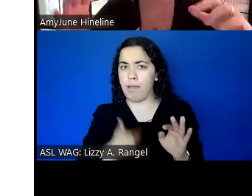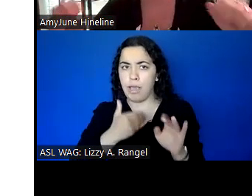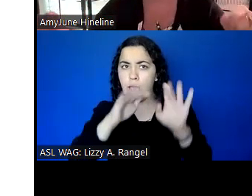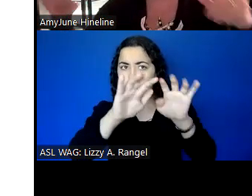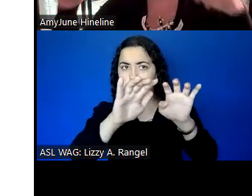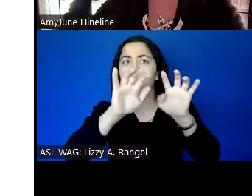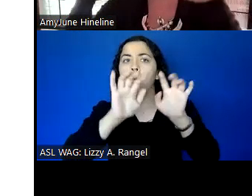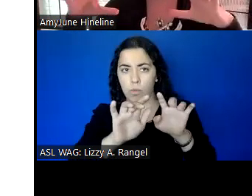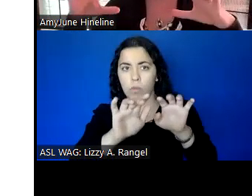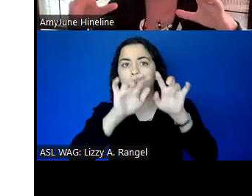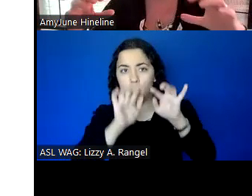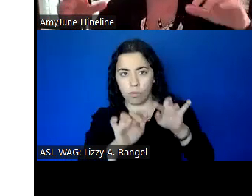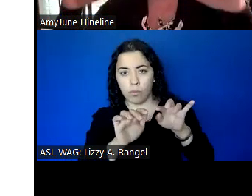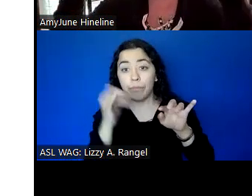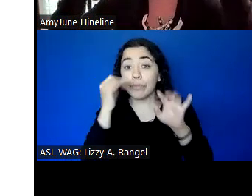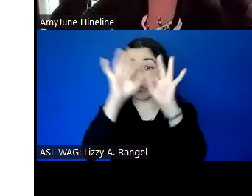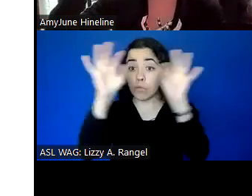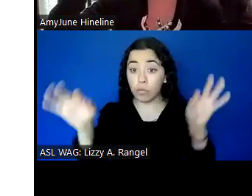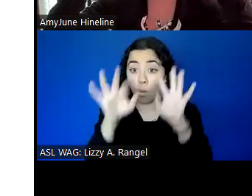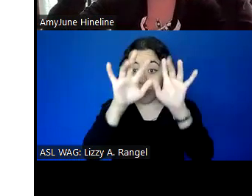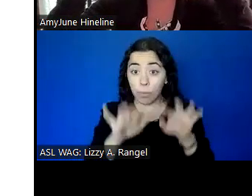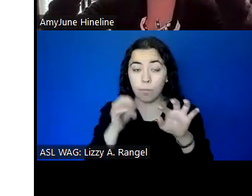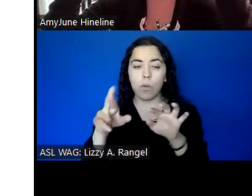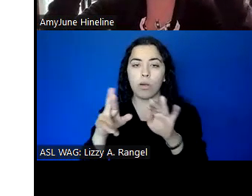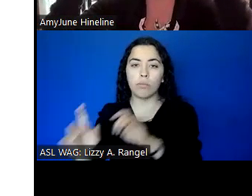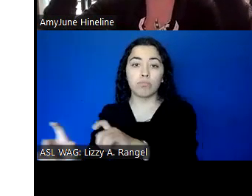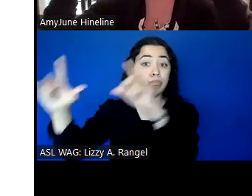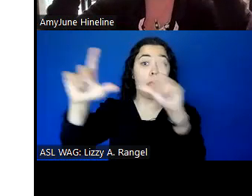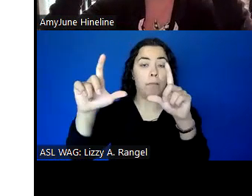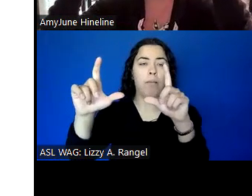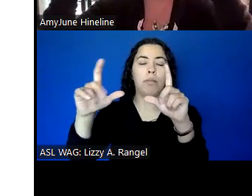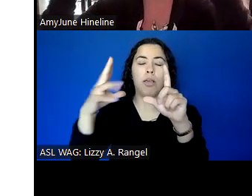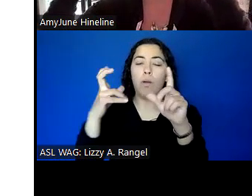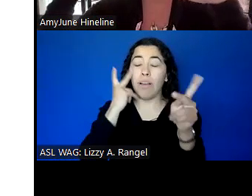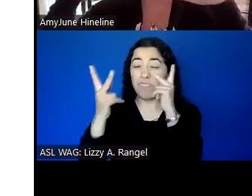all the links, all the footers, just to click through that cookie banner, that modal,